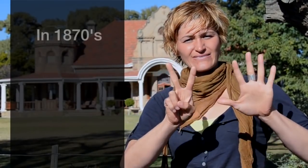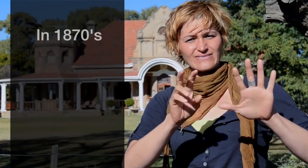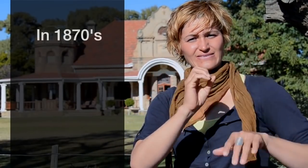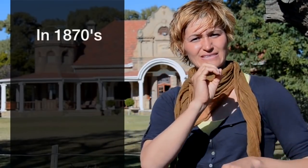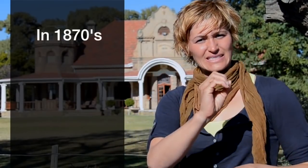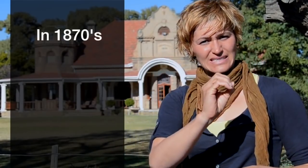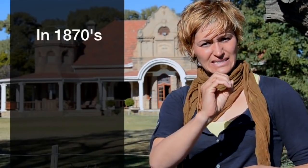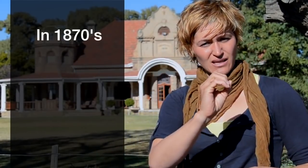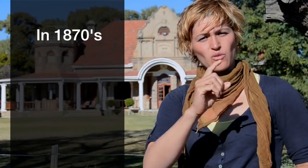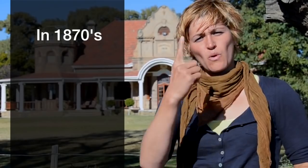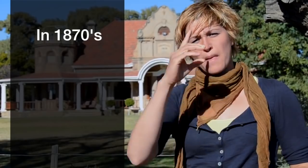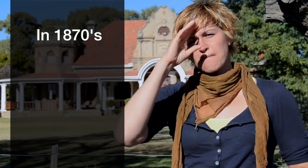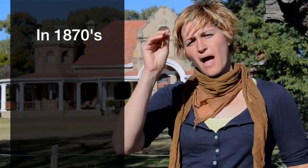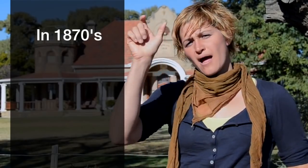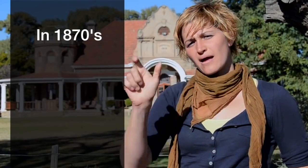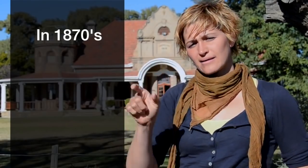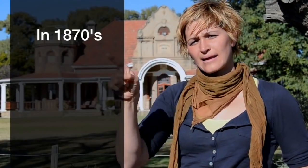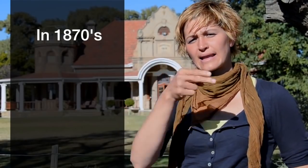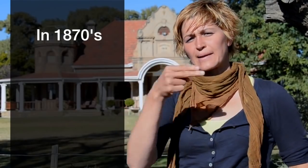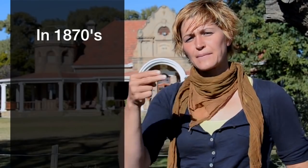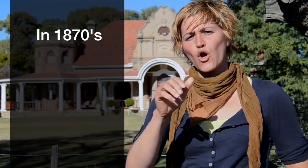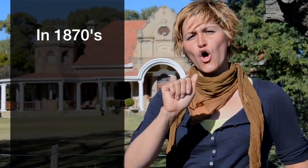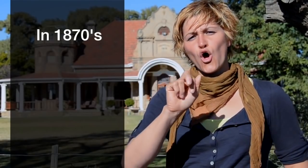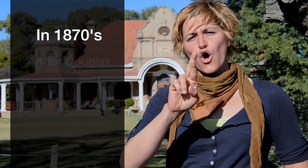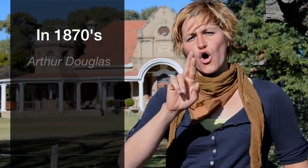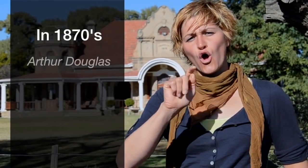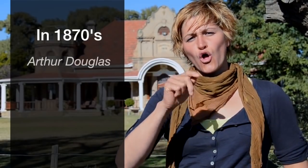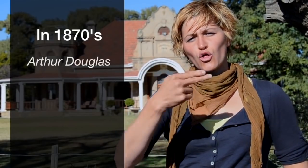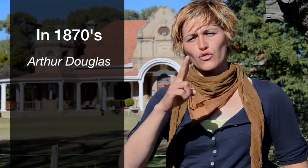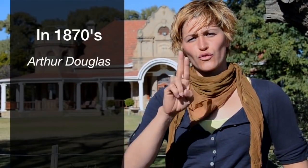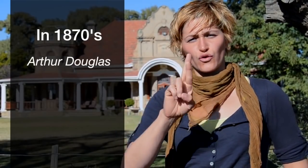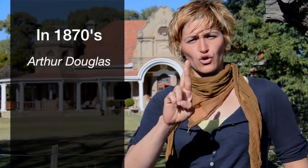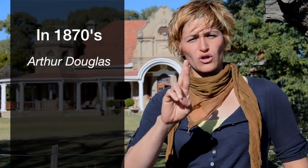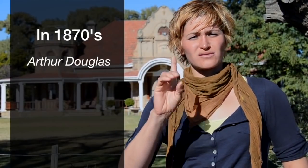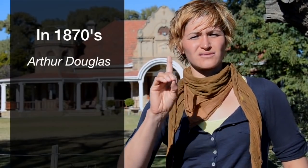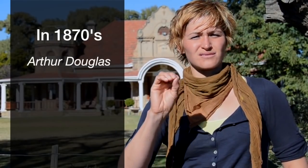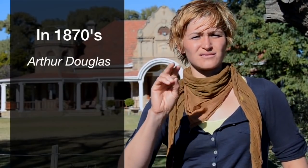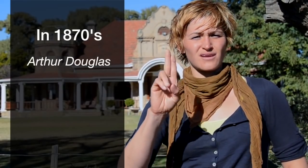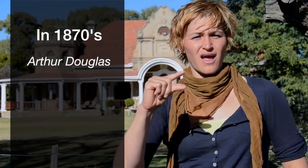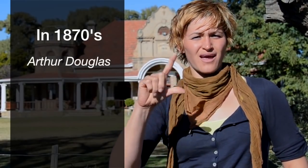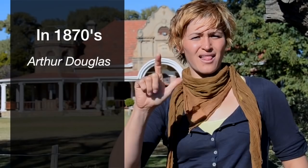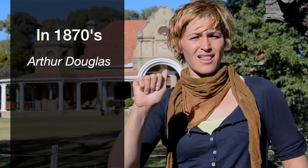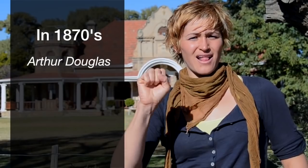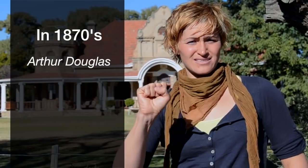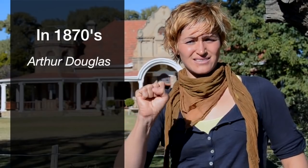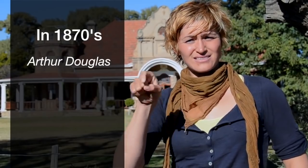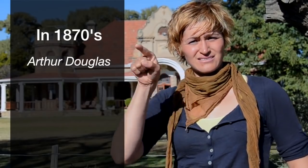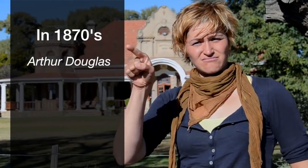in the 1870’s, a man named Arthur Douglas